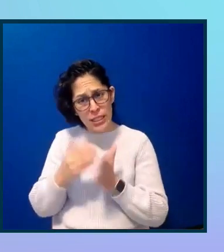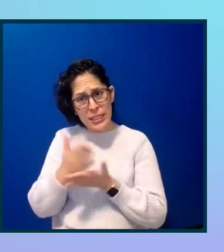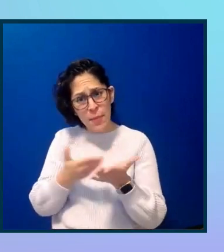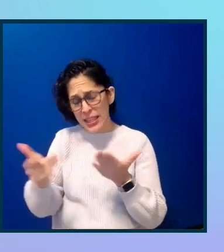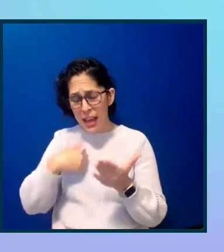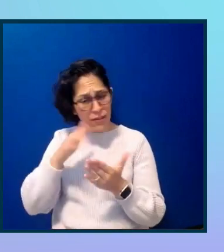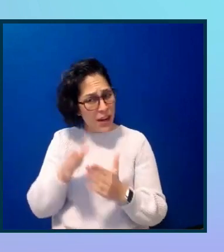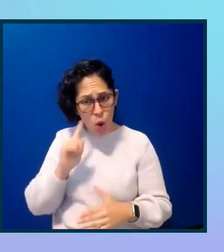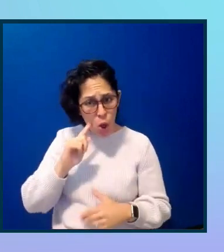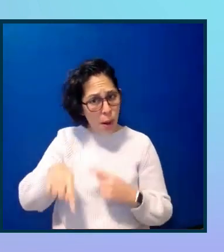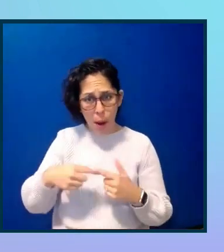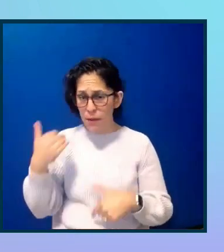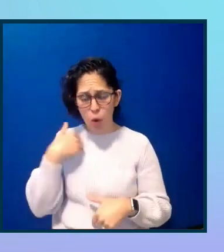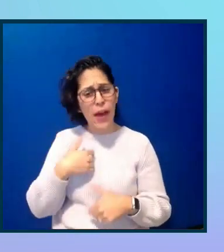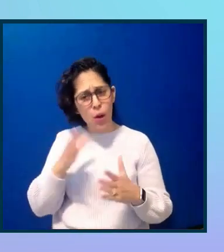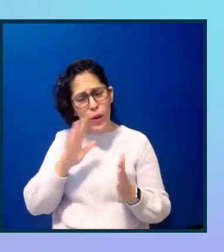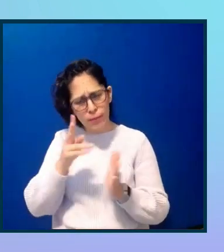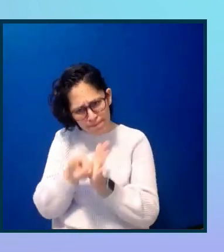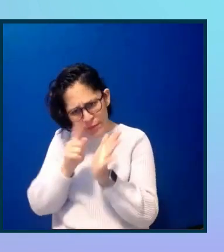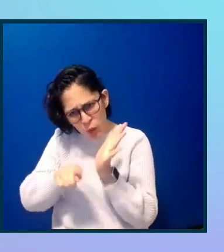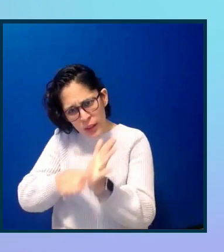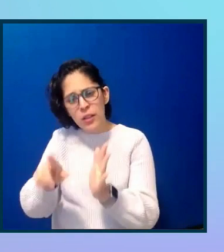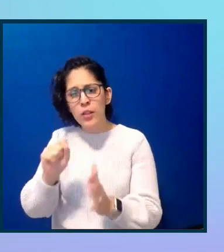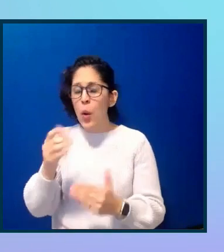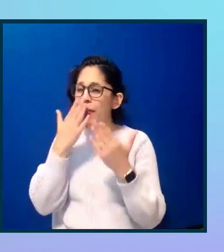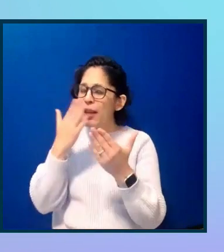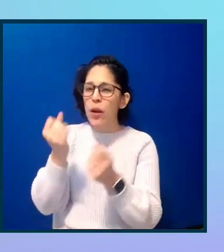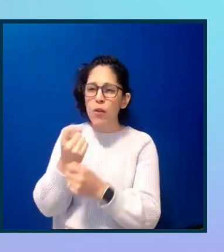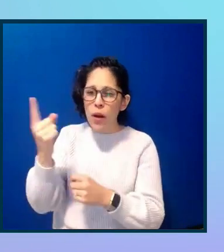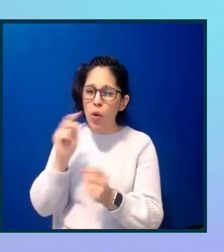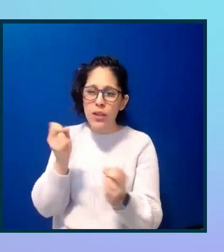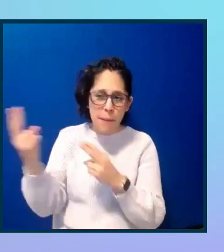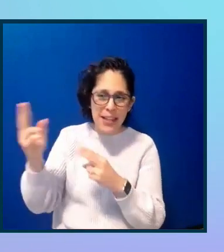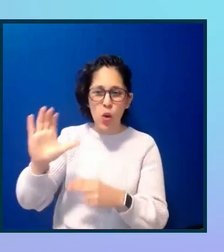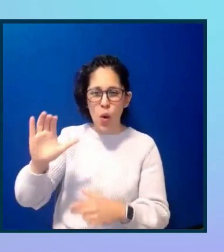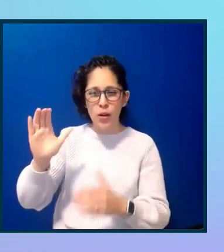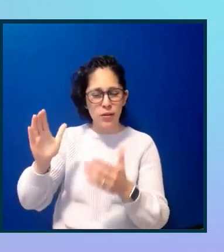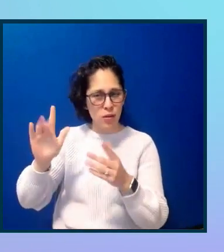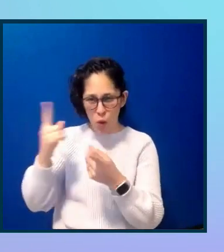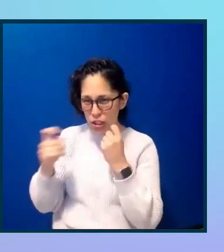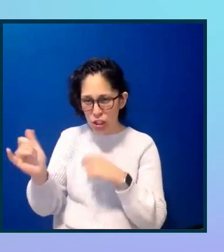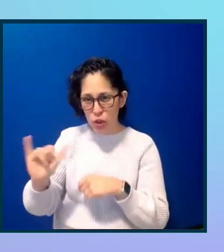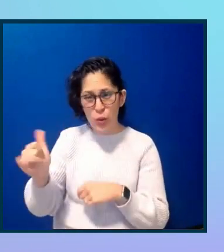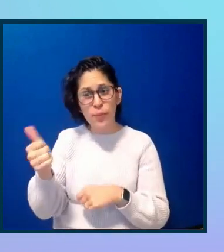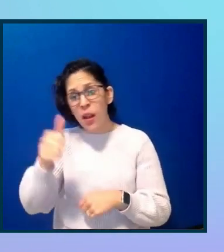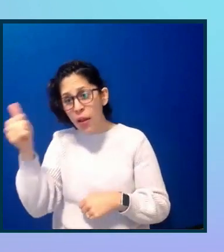that I'm gonna be looking into. So thanks, everyone, for submitting your questions as well. If you have any other questions,